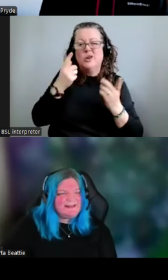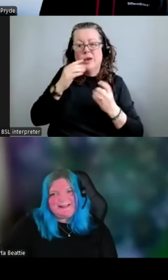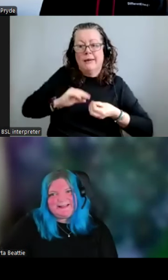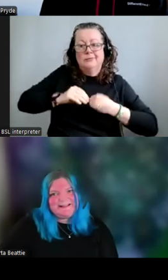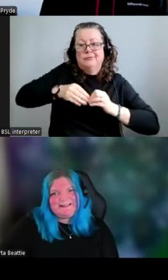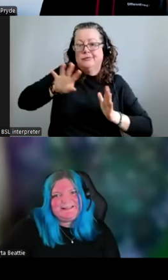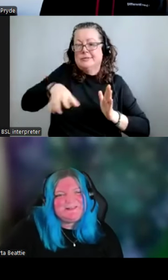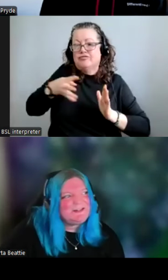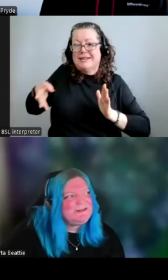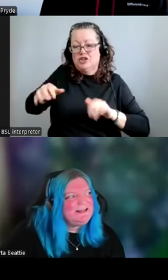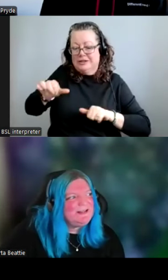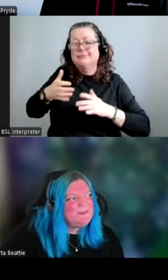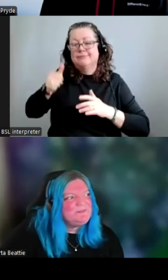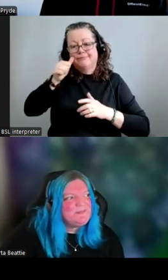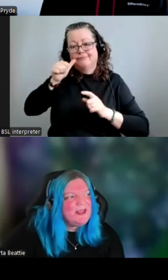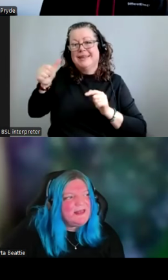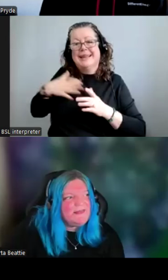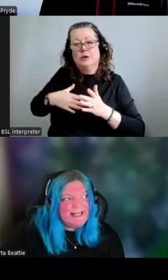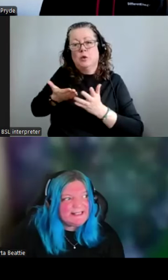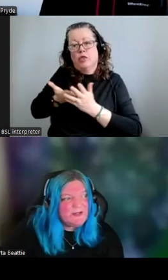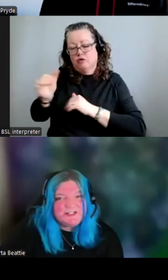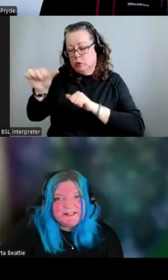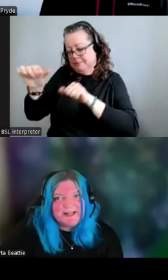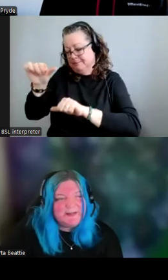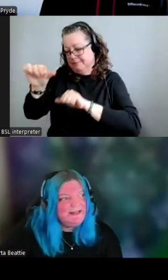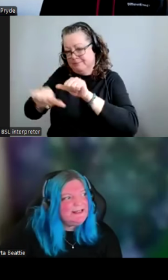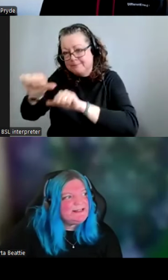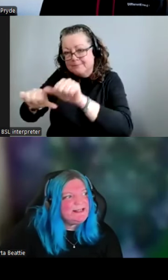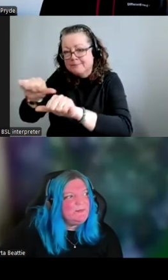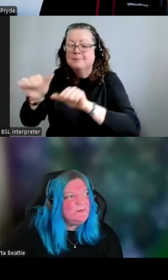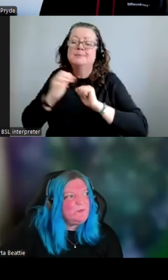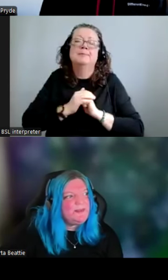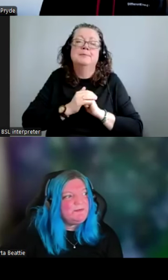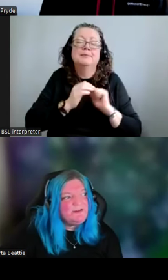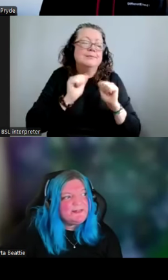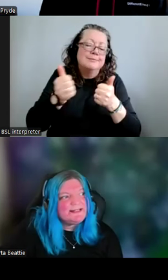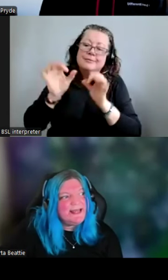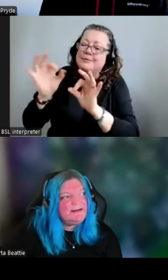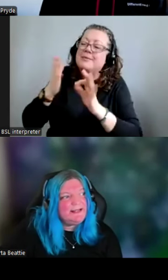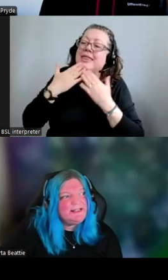Thanks. Thanks for that, Craig. The next question that's come in is, with improvements to AI,